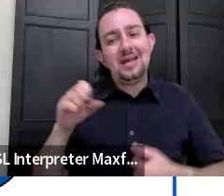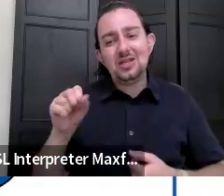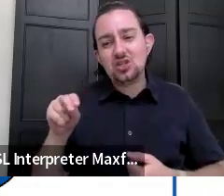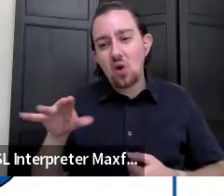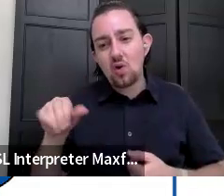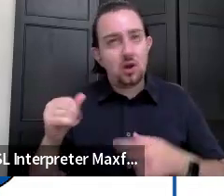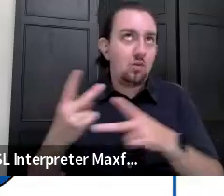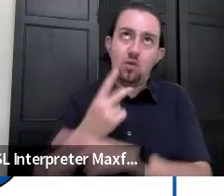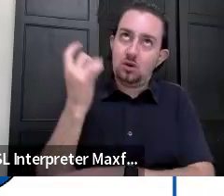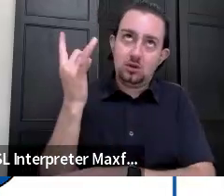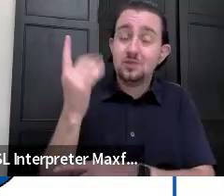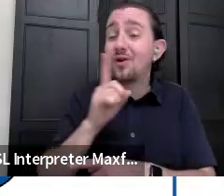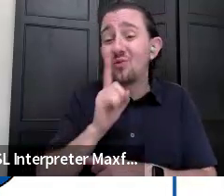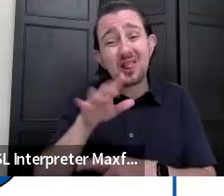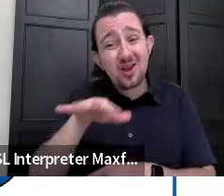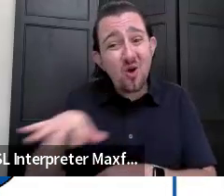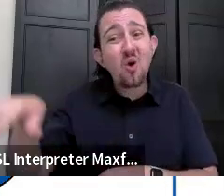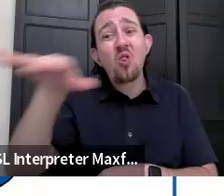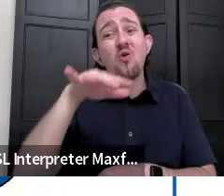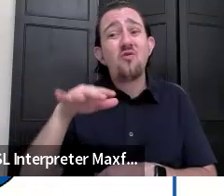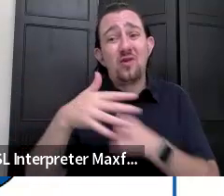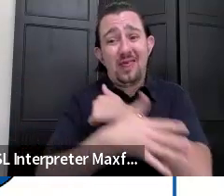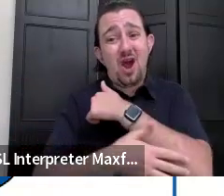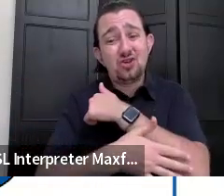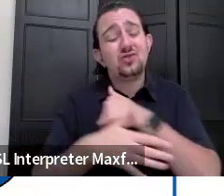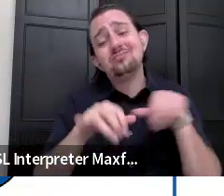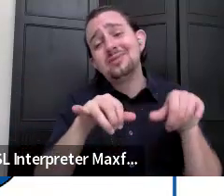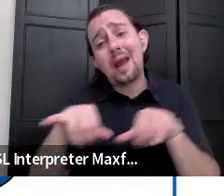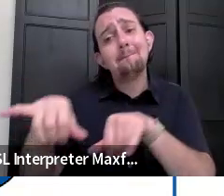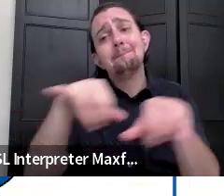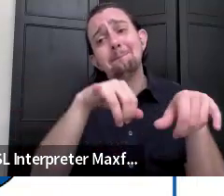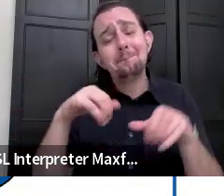accessible affordable housing is that they will have to live in institutions.